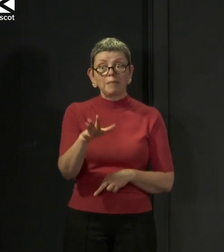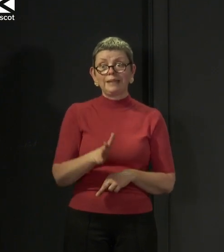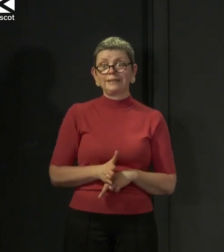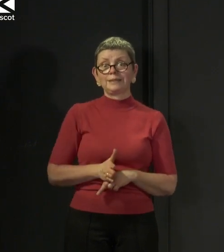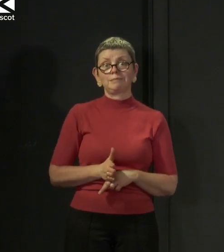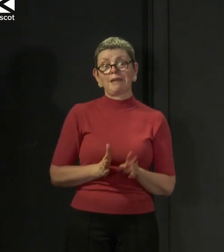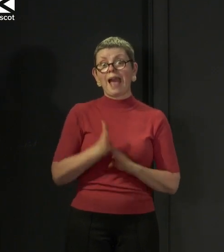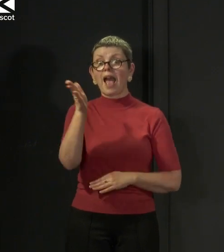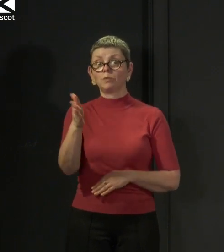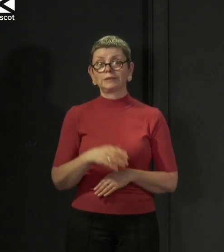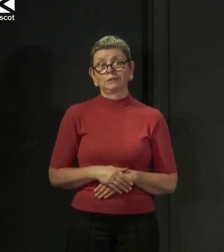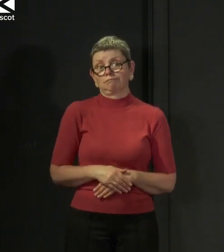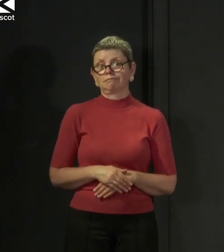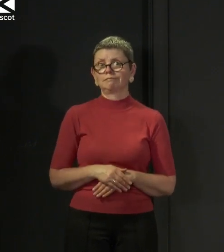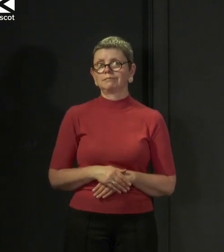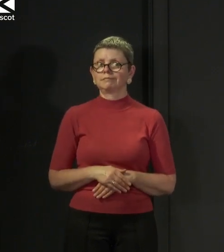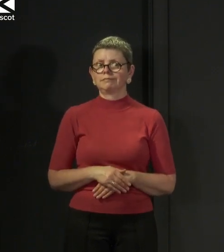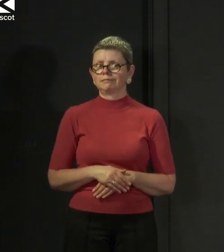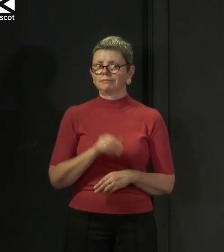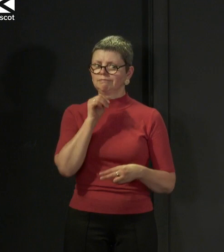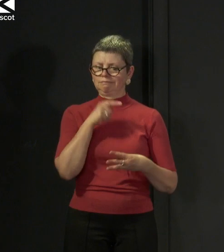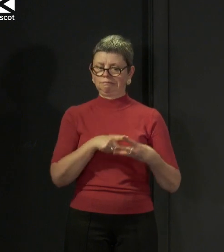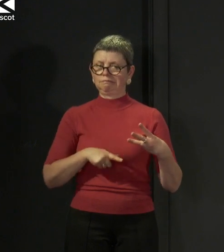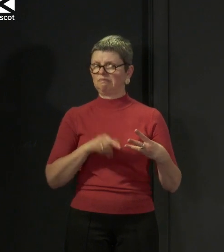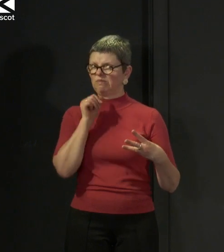when you really know that you shouldn't have been, going out to see people that you shouldn't